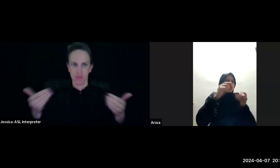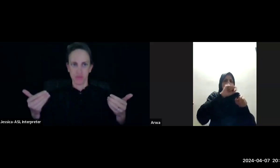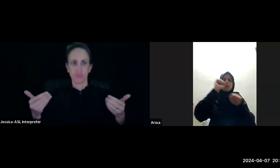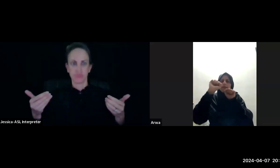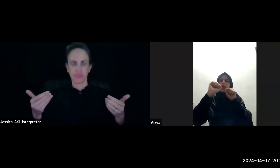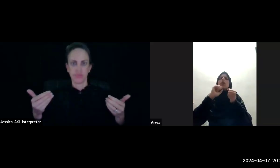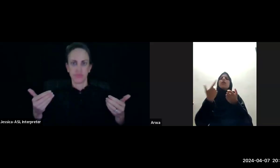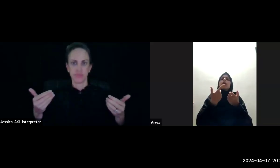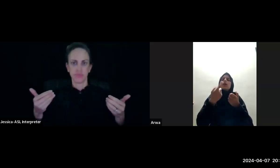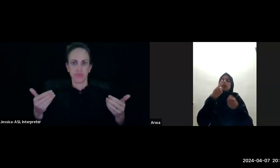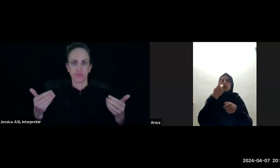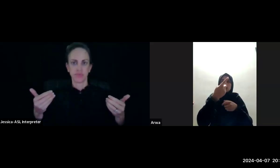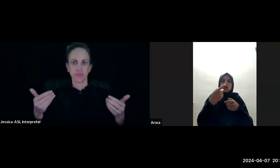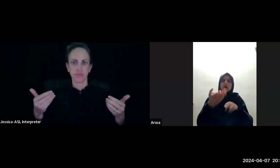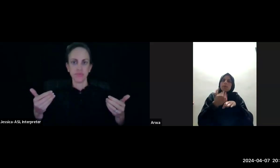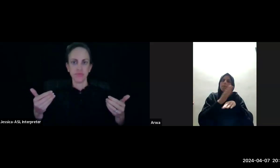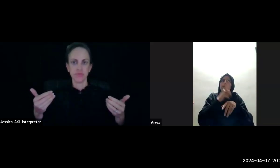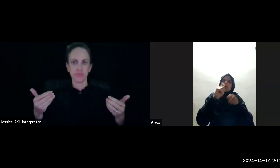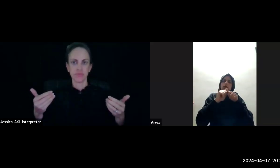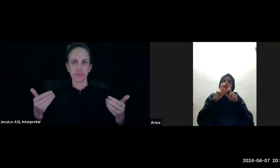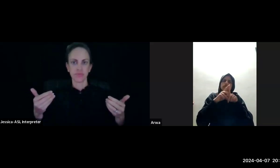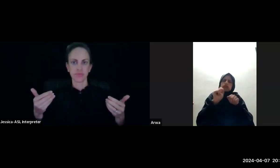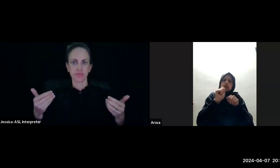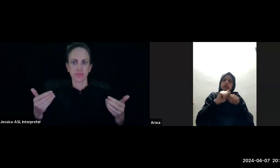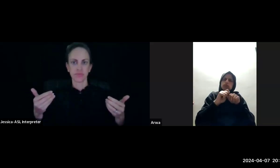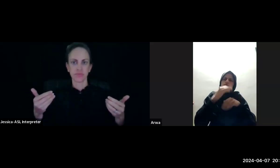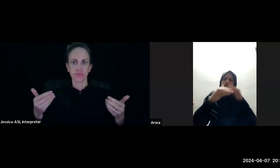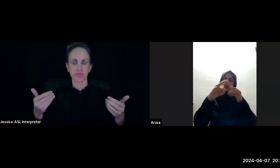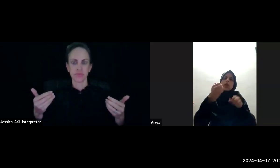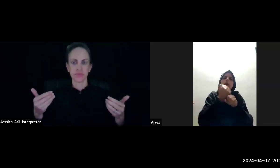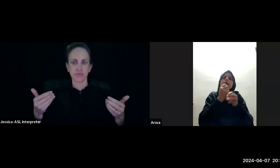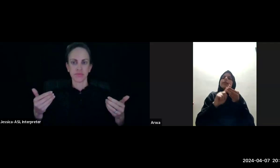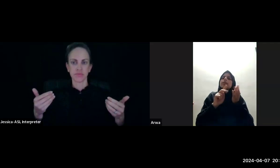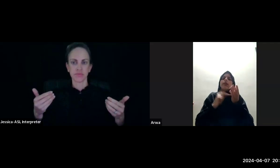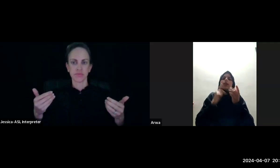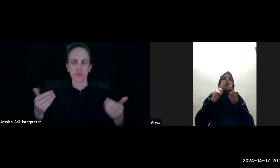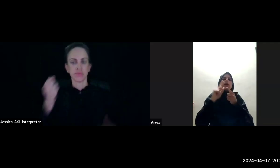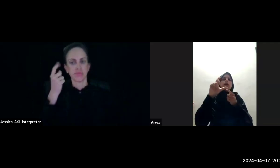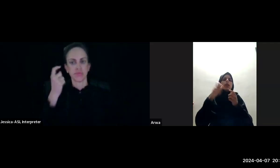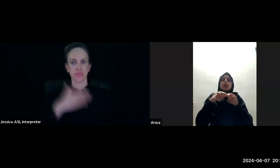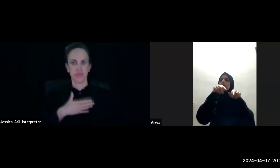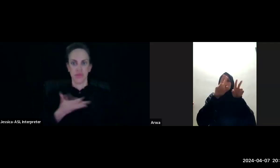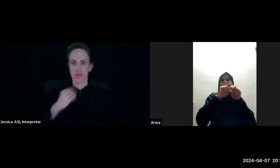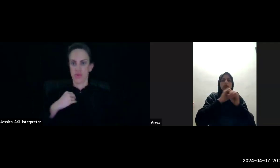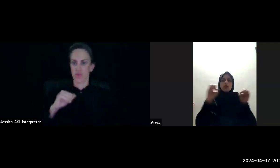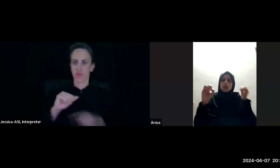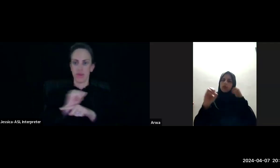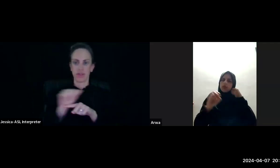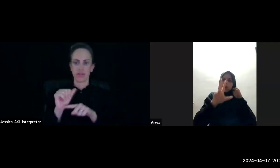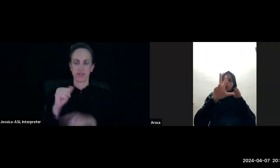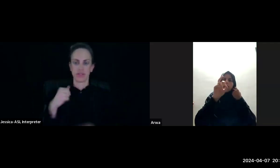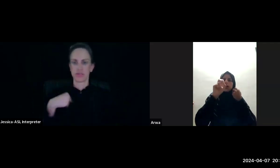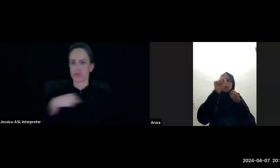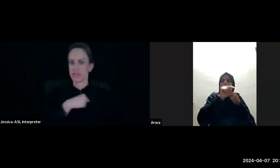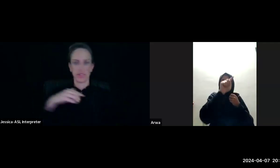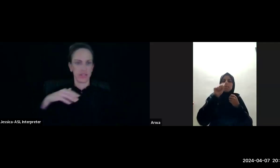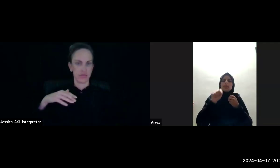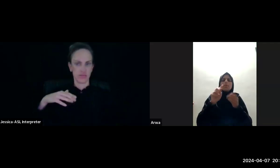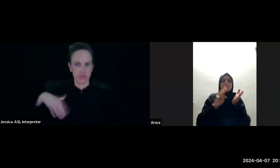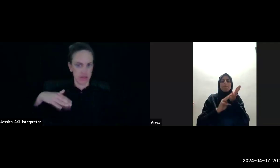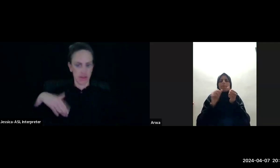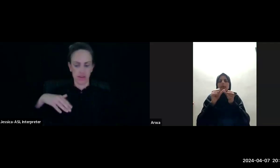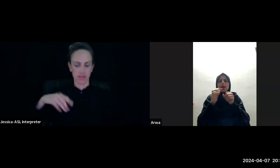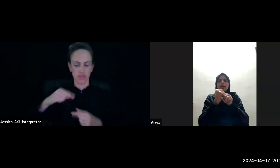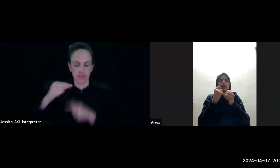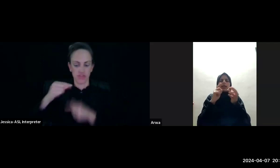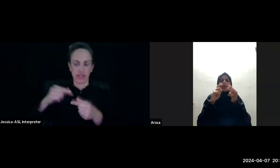practice where we have not done genetic testing almost 80% of my career I was very clear in my